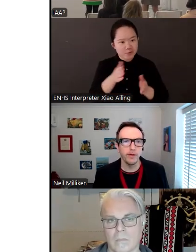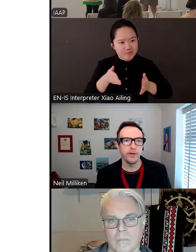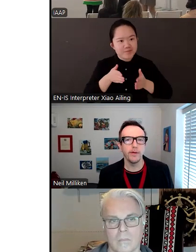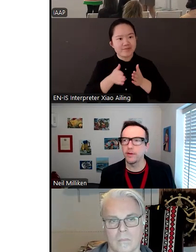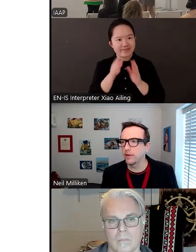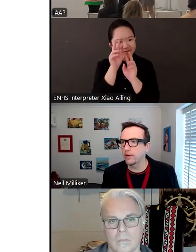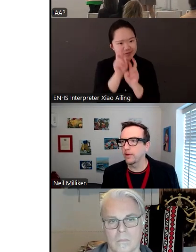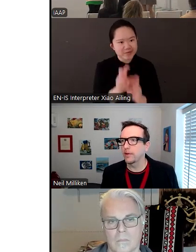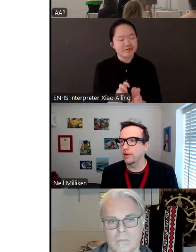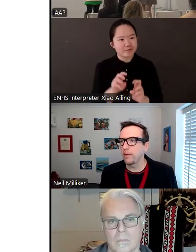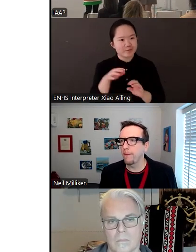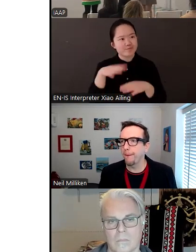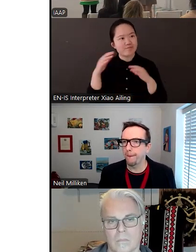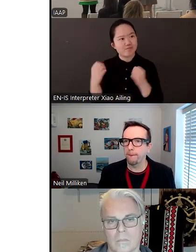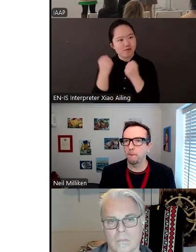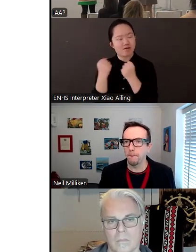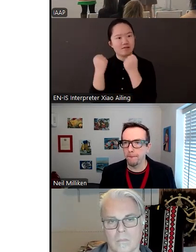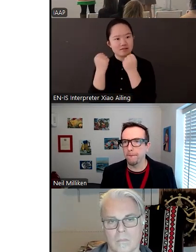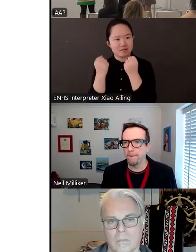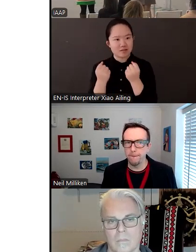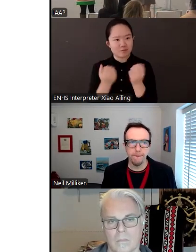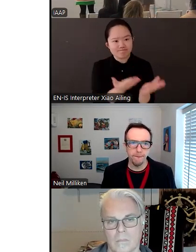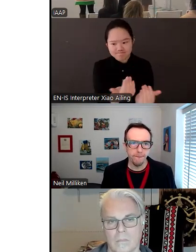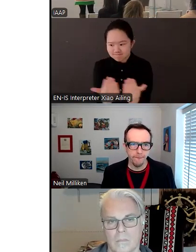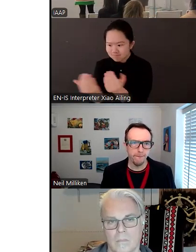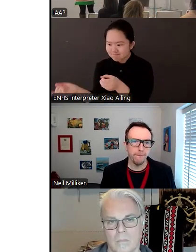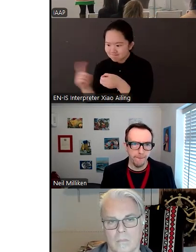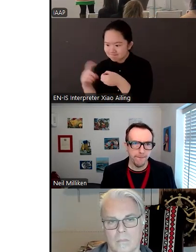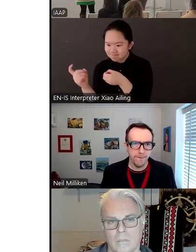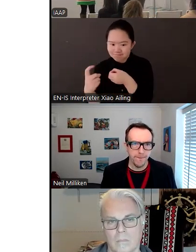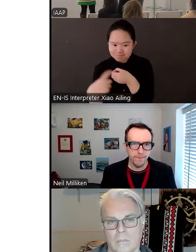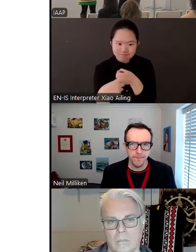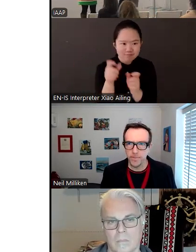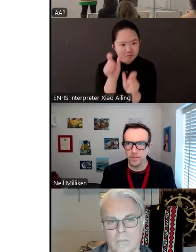practice and all the involvement you have with different stakeholders. This is a little token of our gratitude